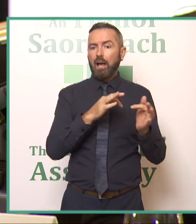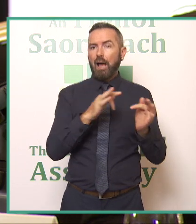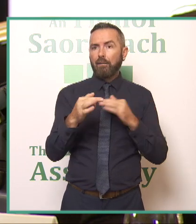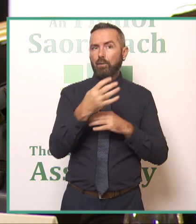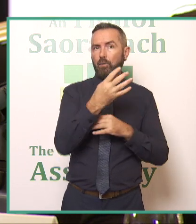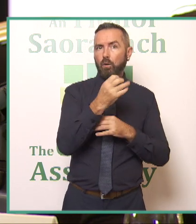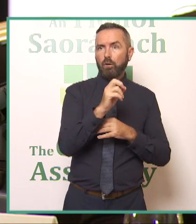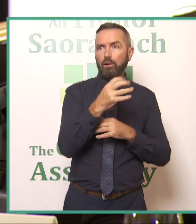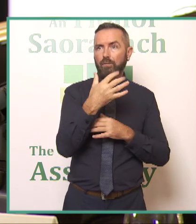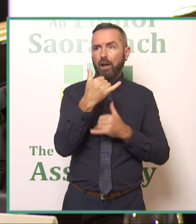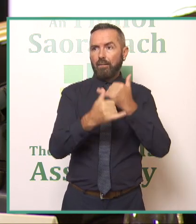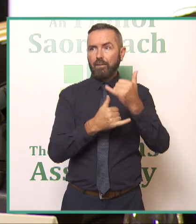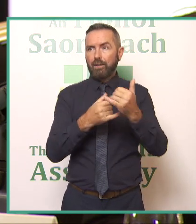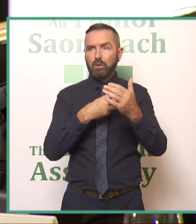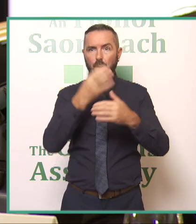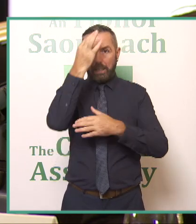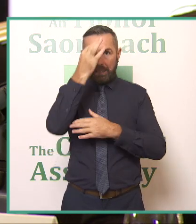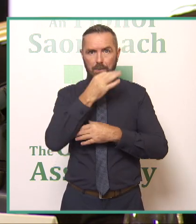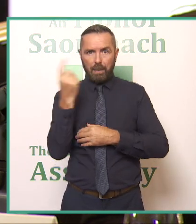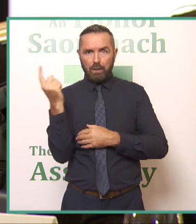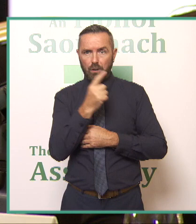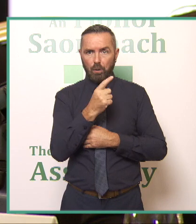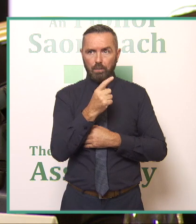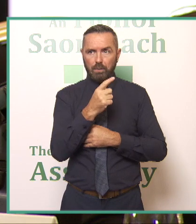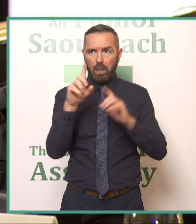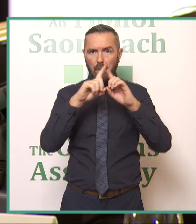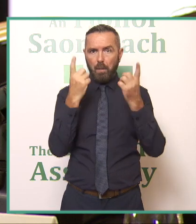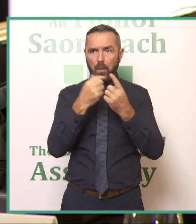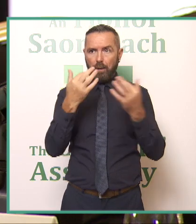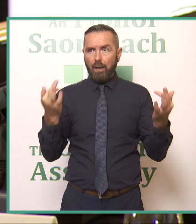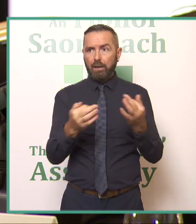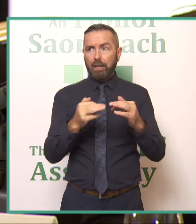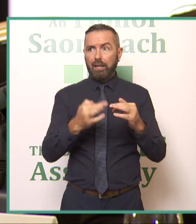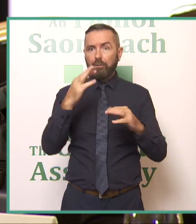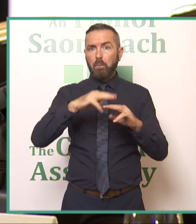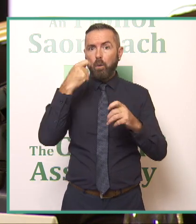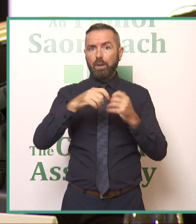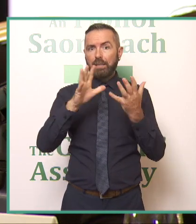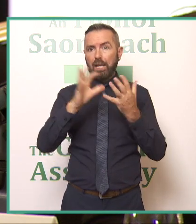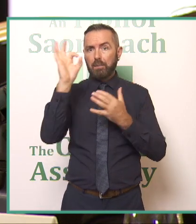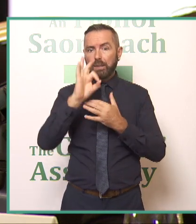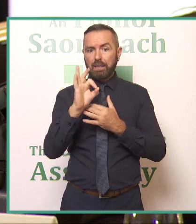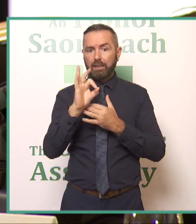inspected by the Department of Agriculture if more than 10 percent hasn't survived you're penalized